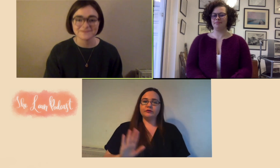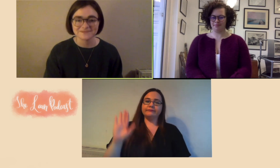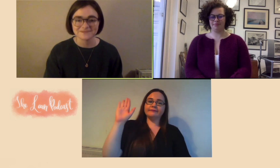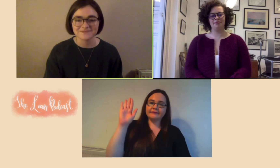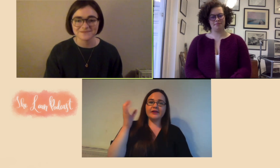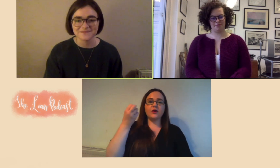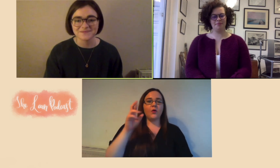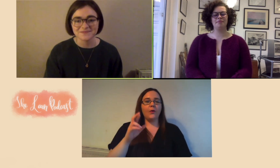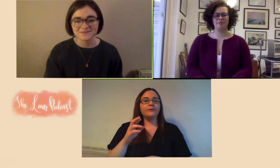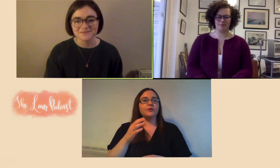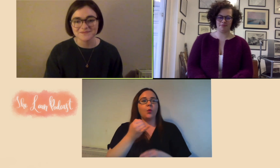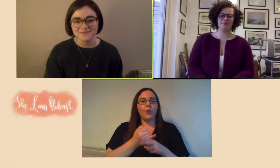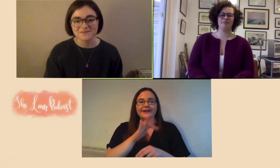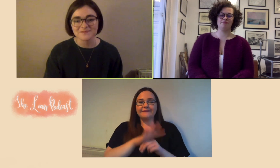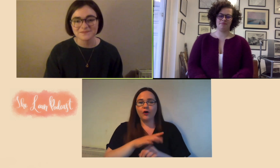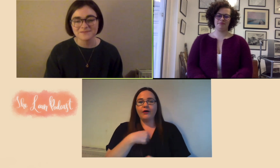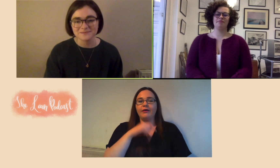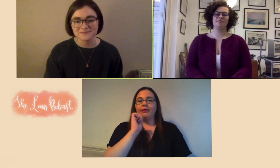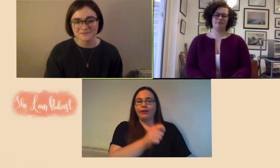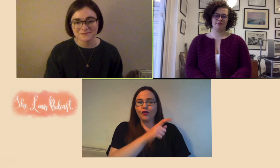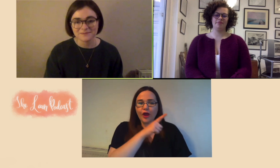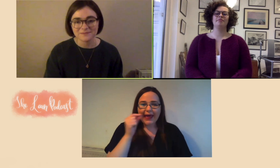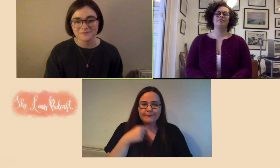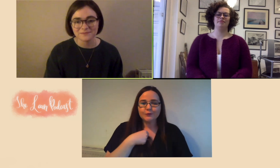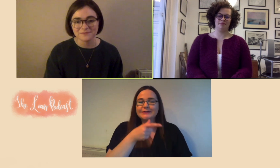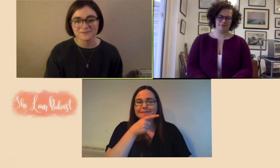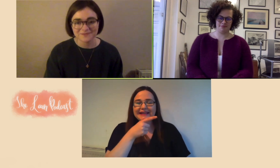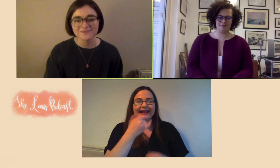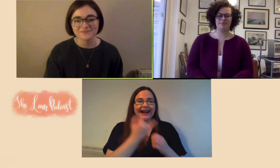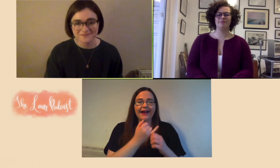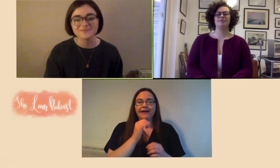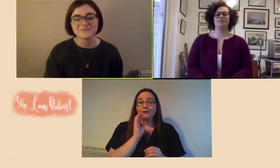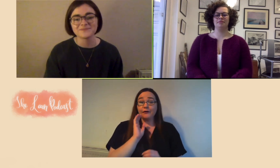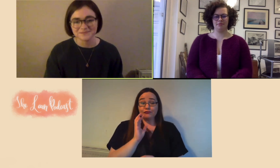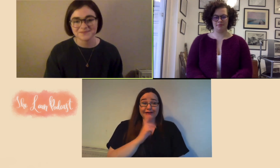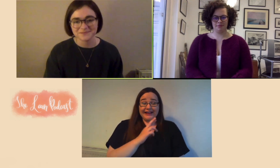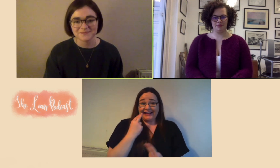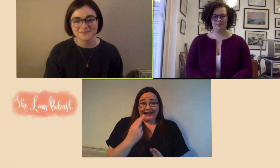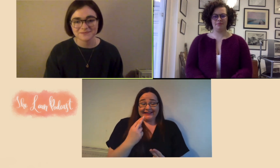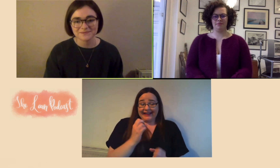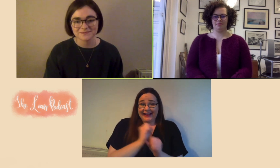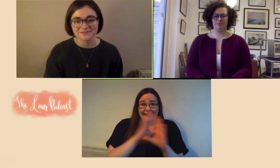so that everyone know to follow good online etiquette of either raising your hand